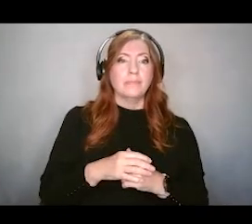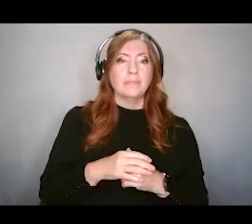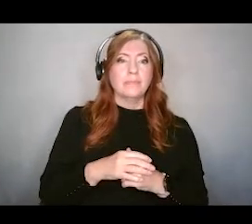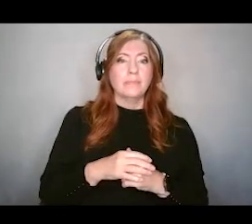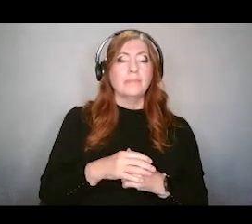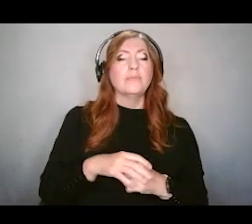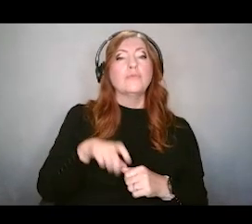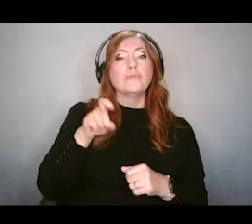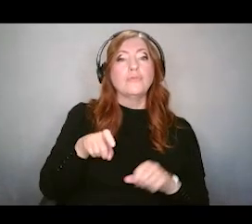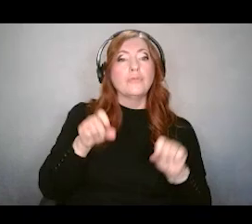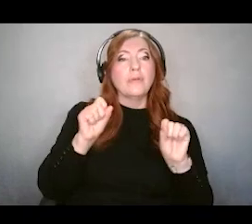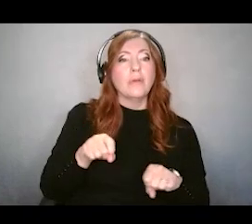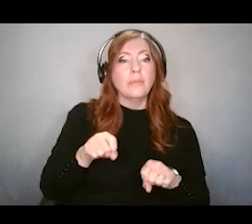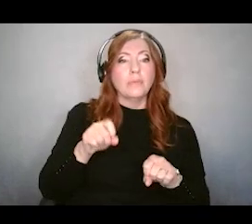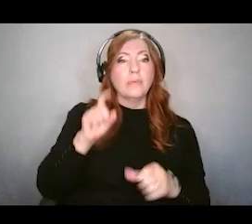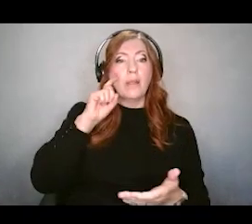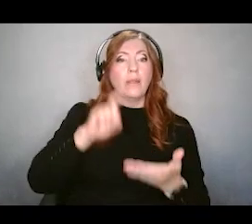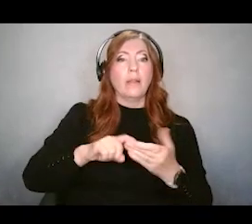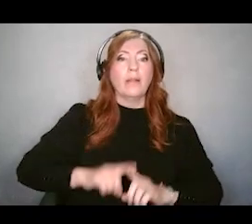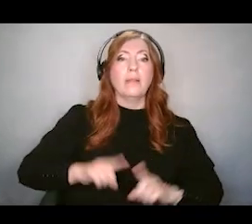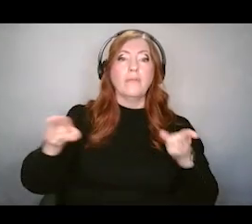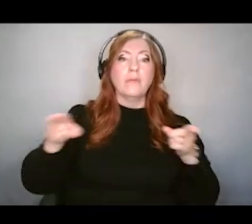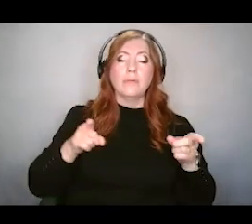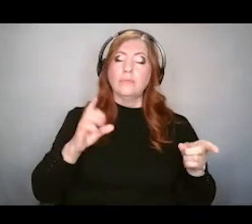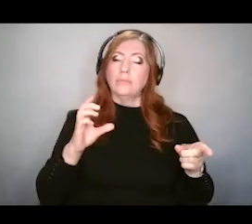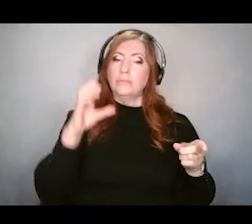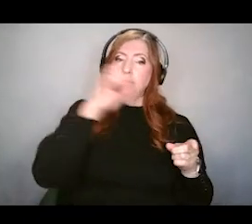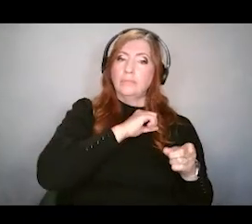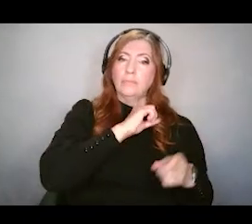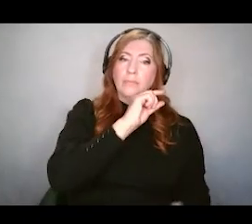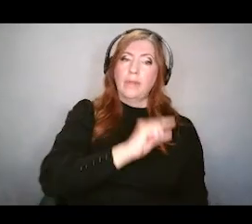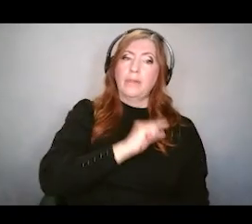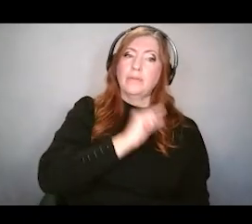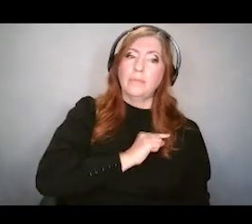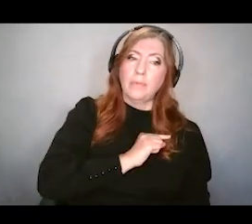Distinguish between presumptive eligibility, eligibility,